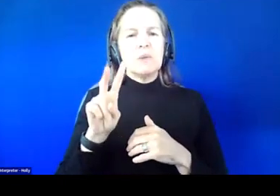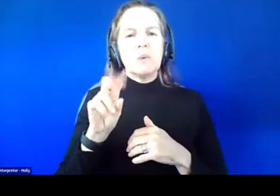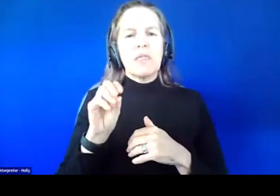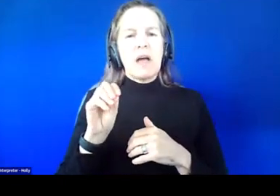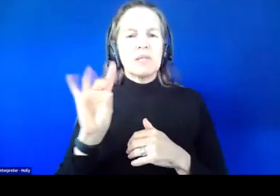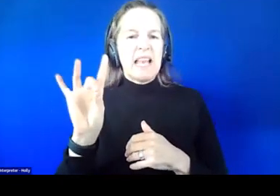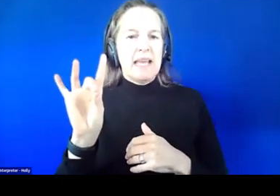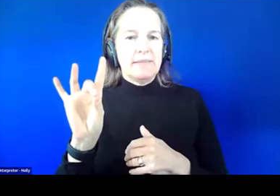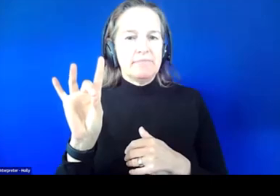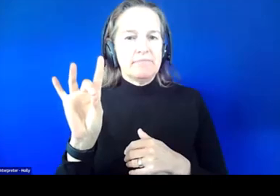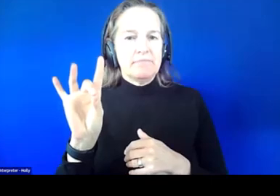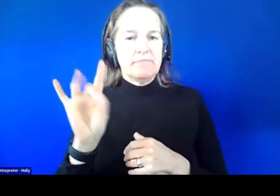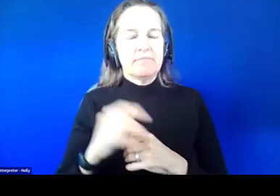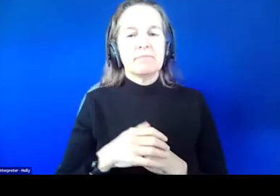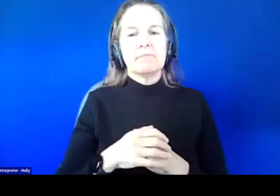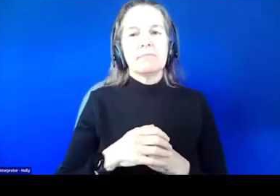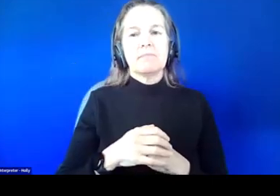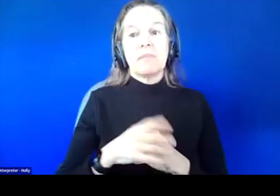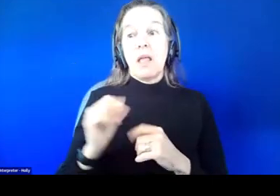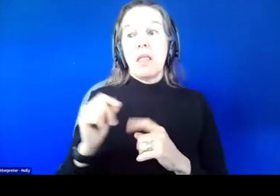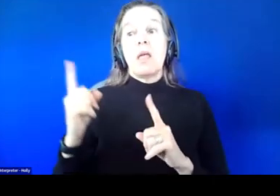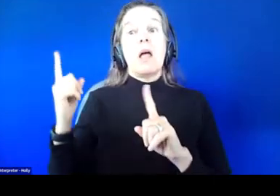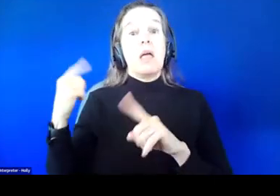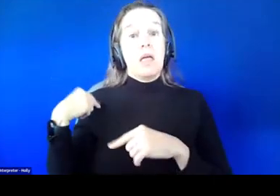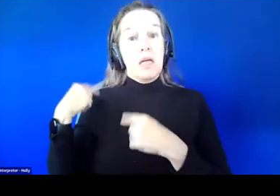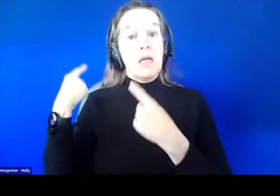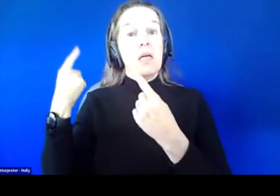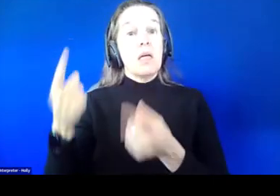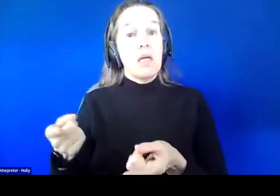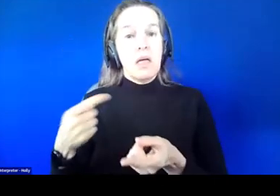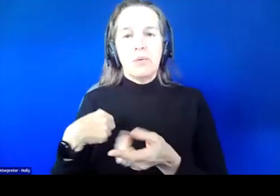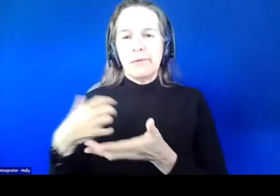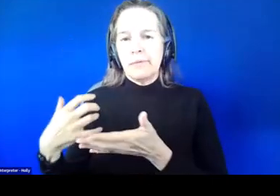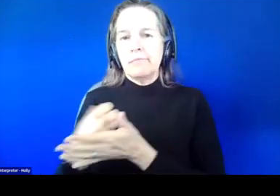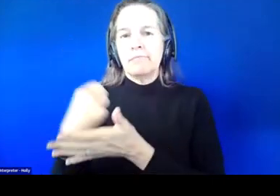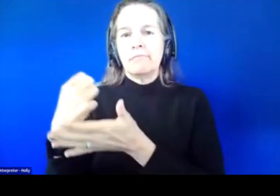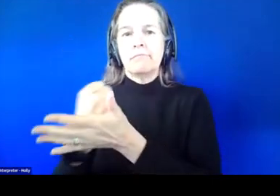leveraged some of the mfp enhanced match administrative